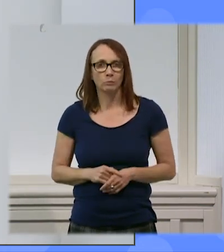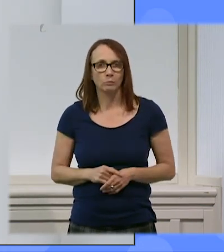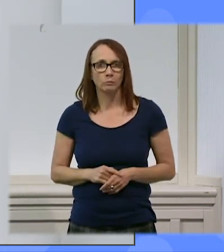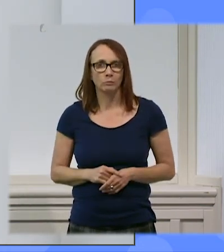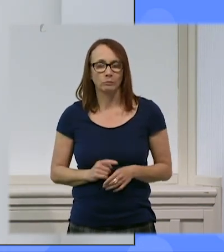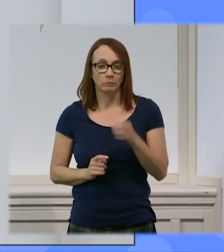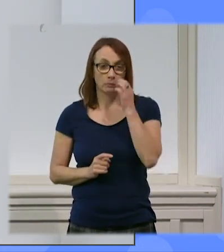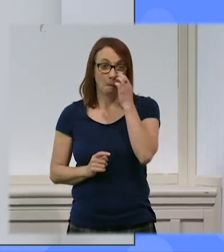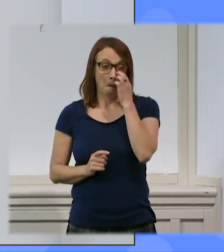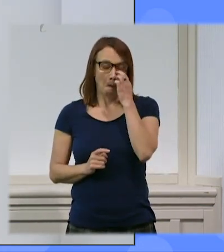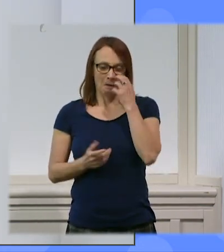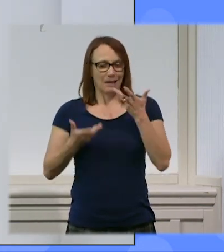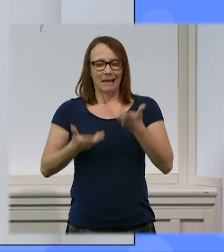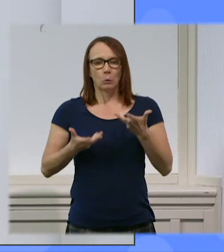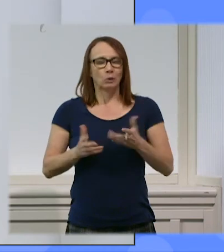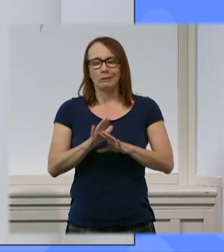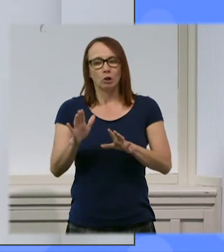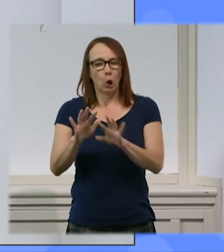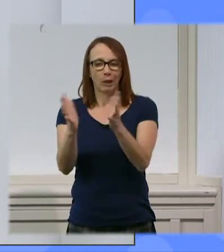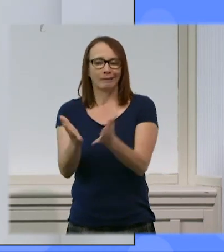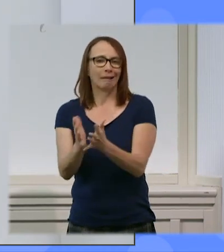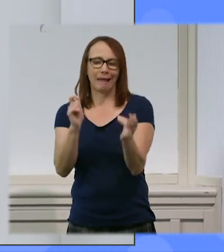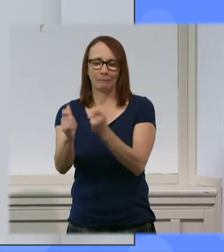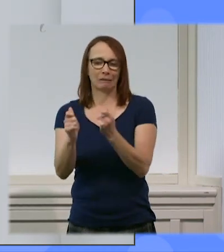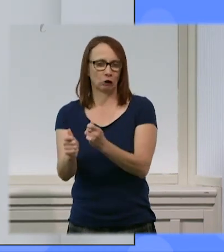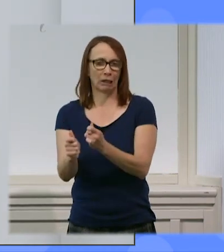not about is whether climate change is happening and what it's not about is